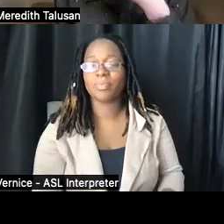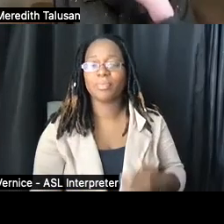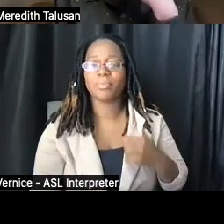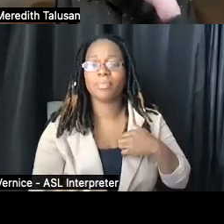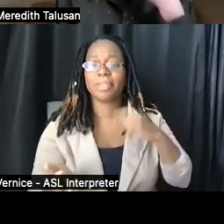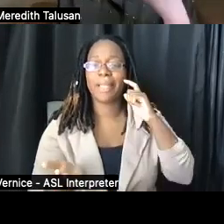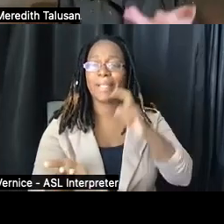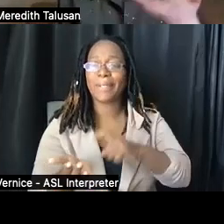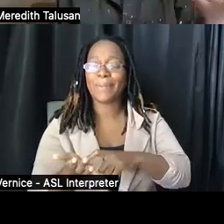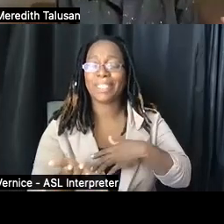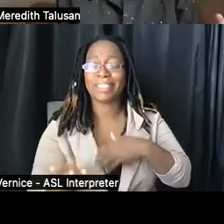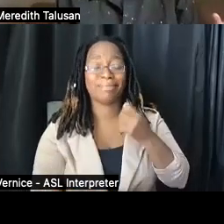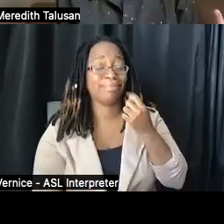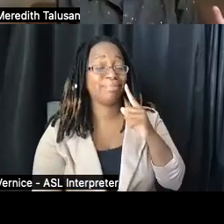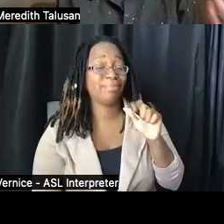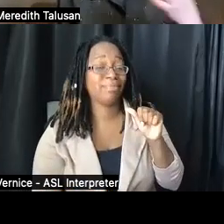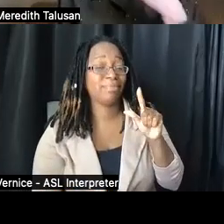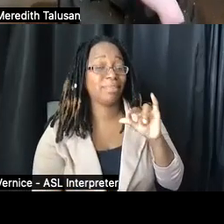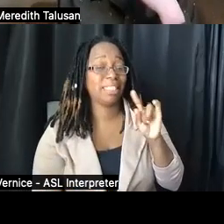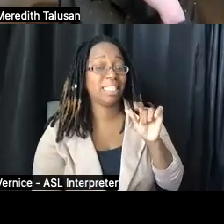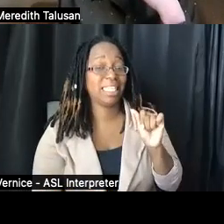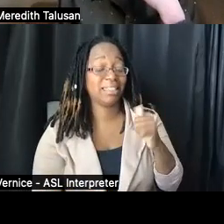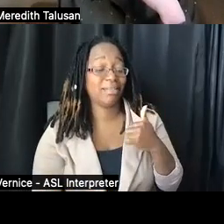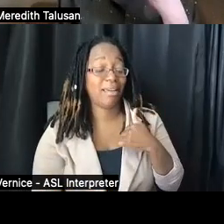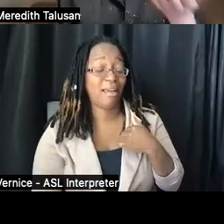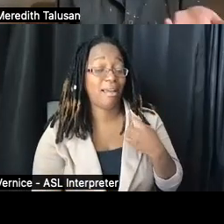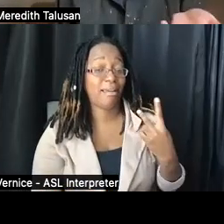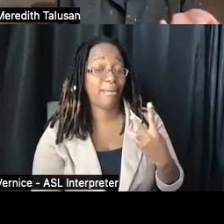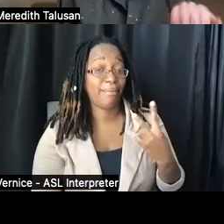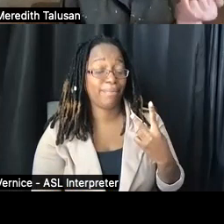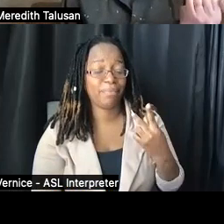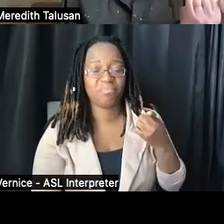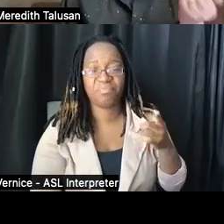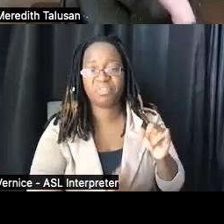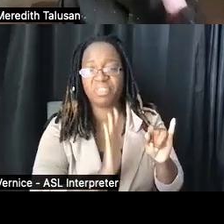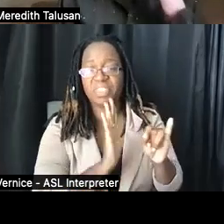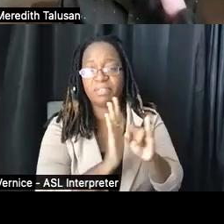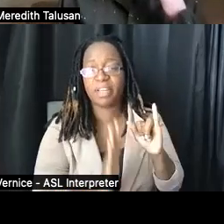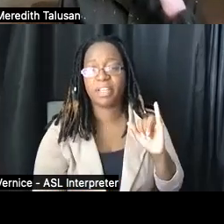And this can be, one of the things I recognize with Aliza Shvarts, and